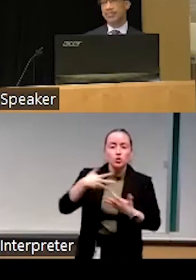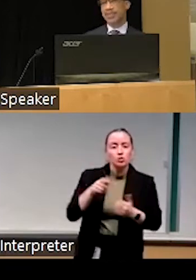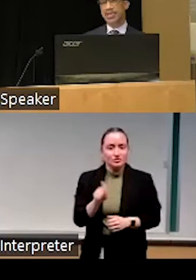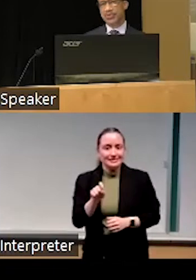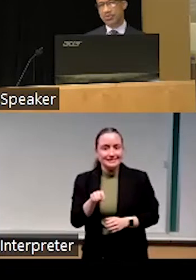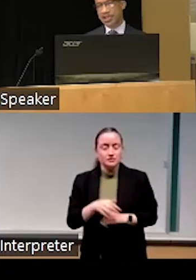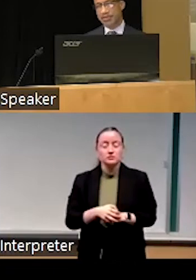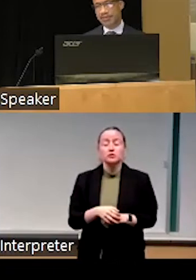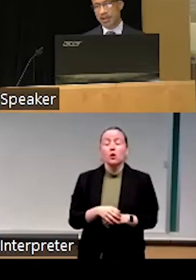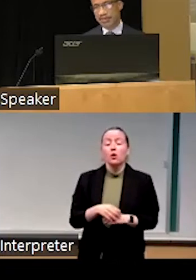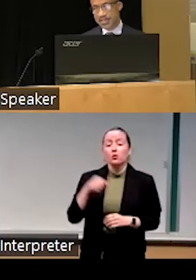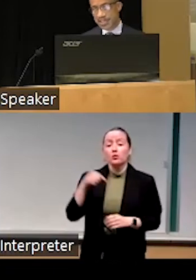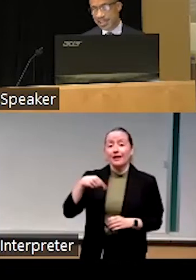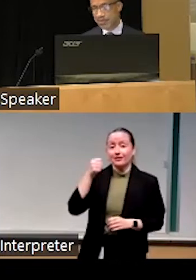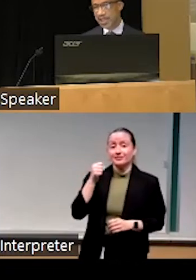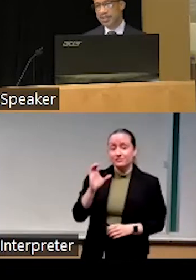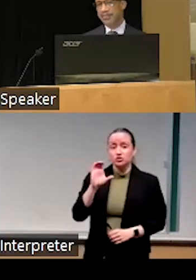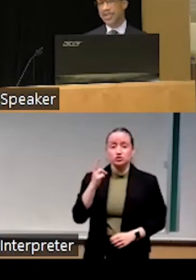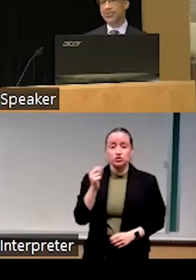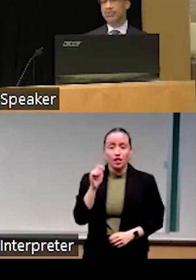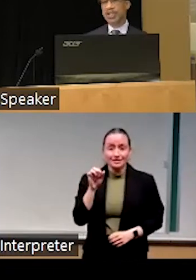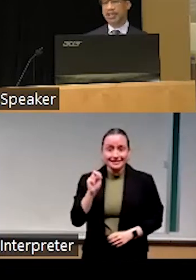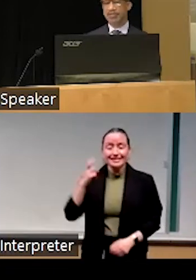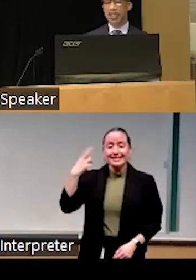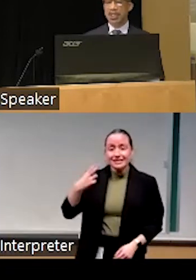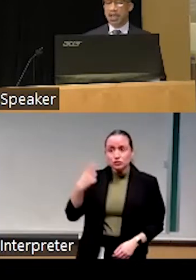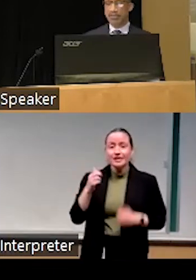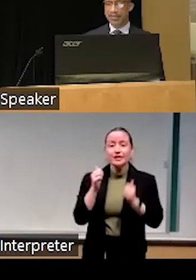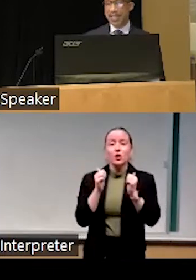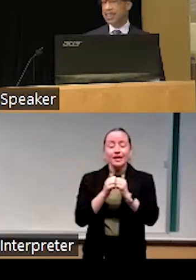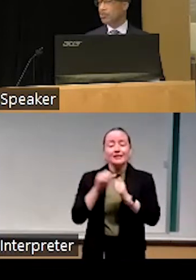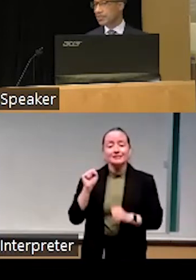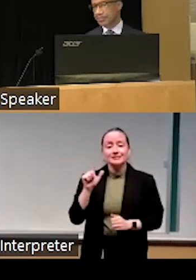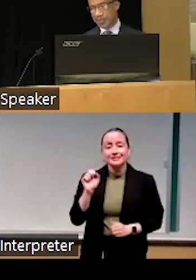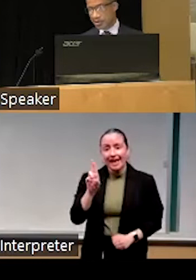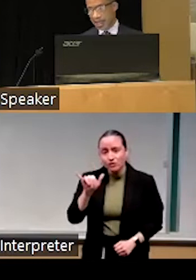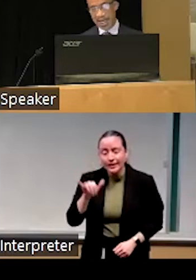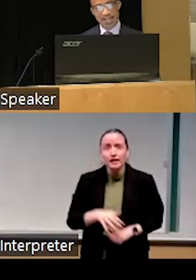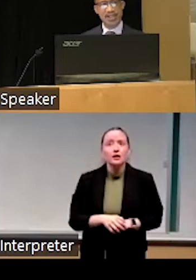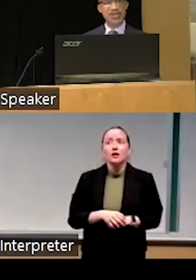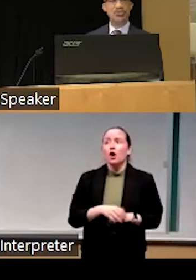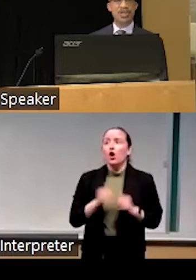the history of of enslavement the history of of dealing with hurricanes the history